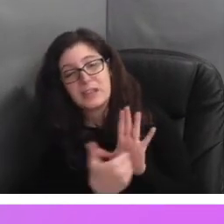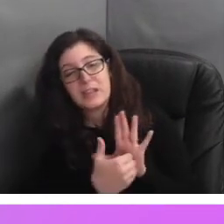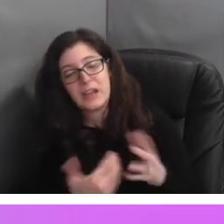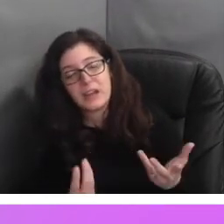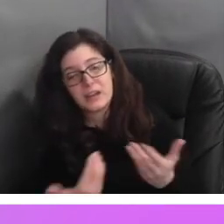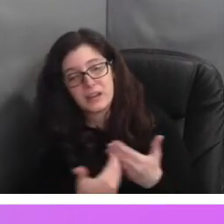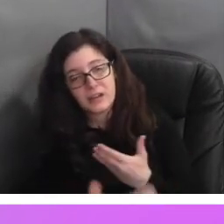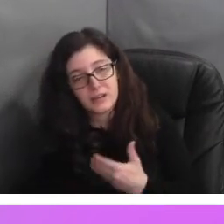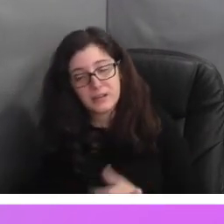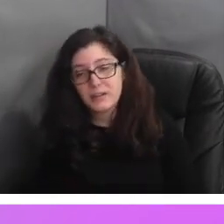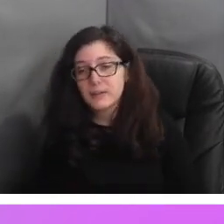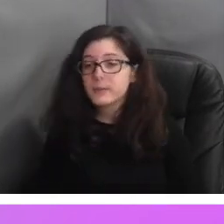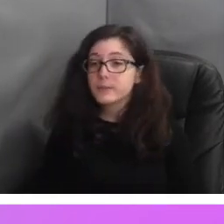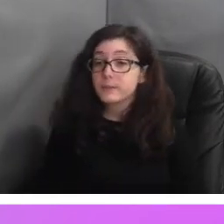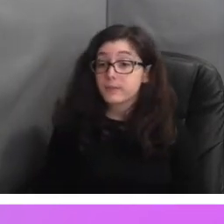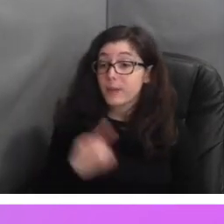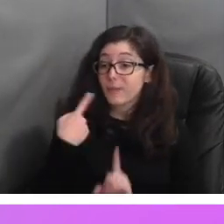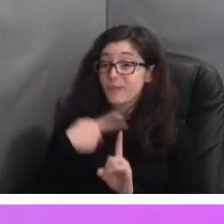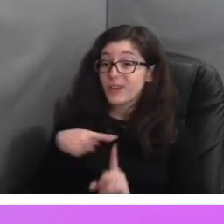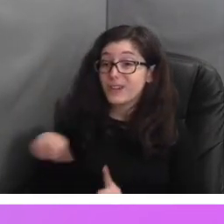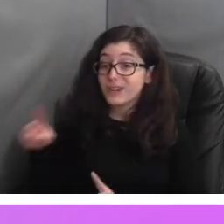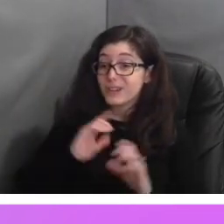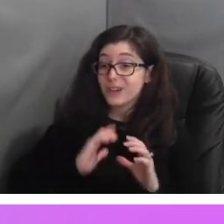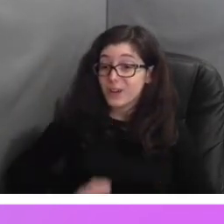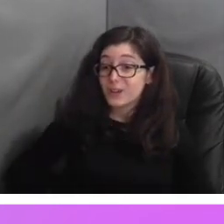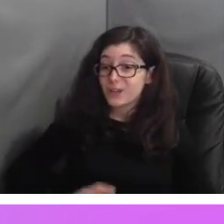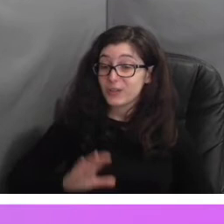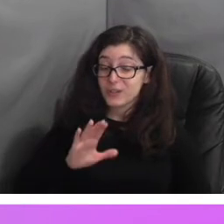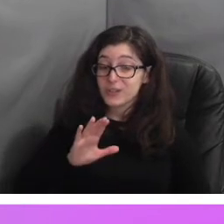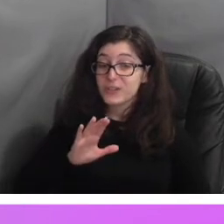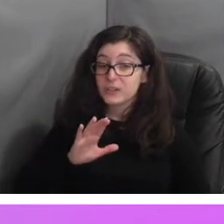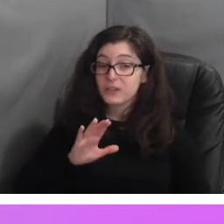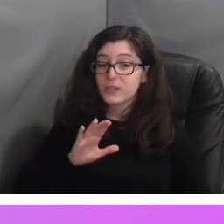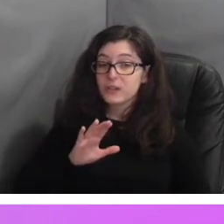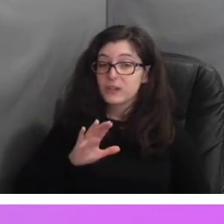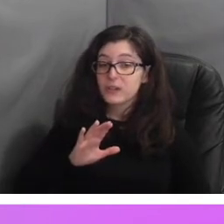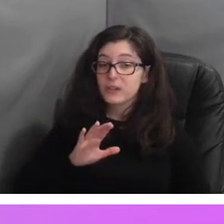And the customers of your customers have accessibilities.